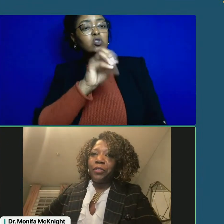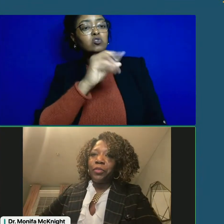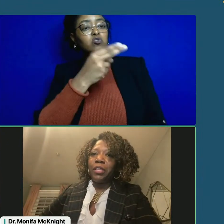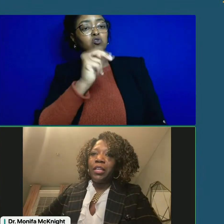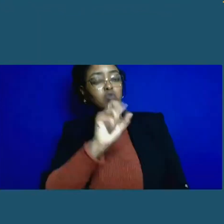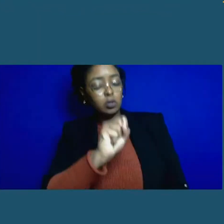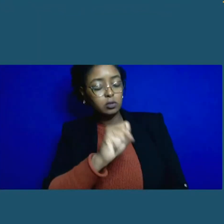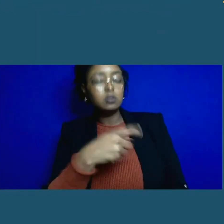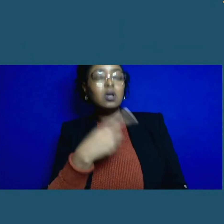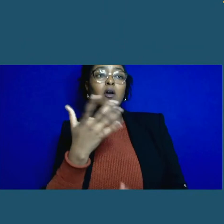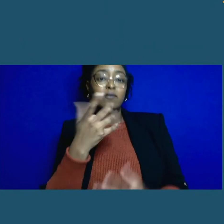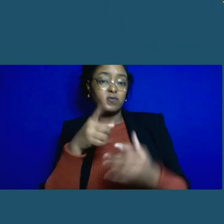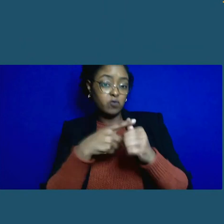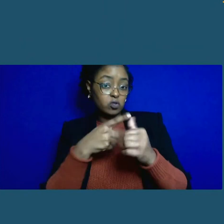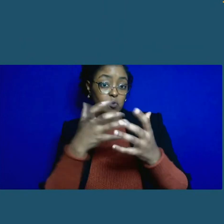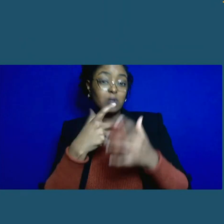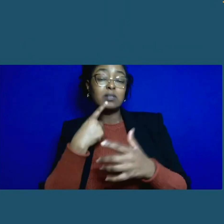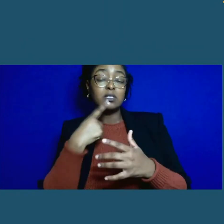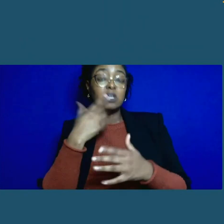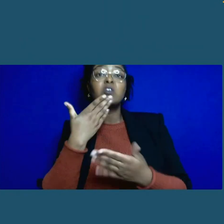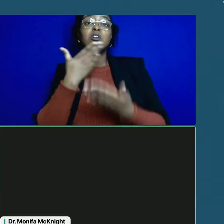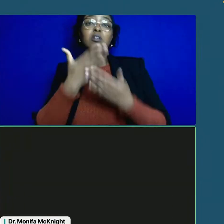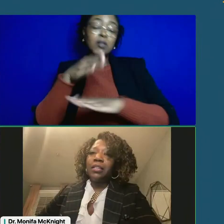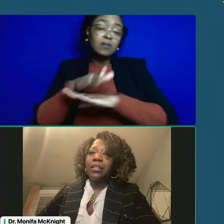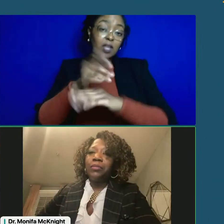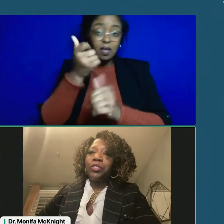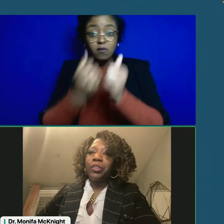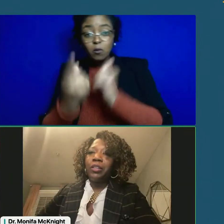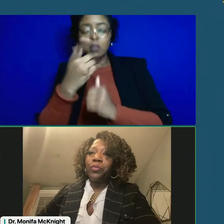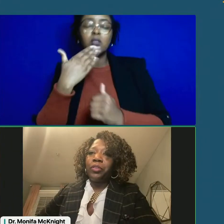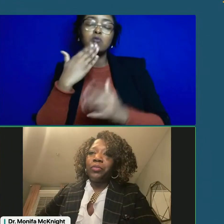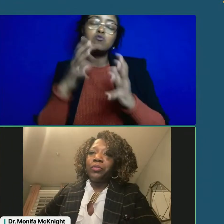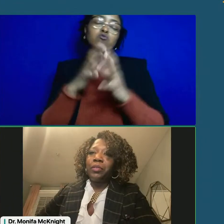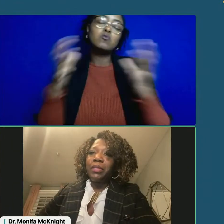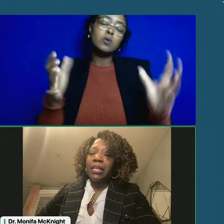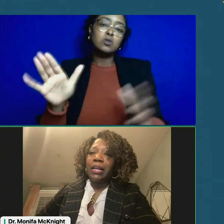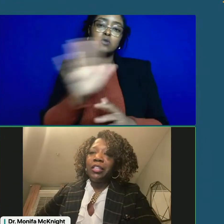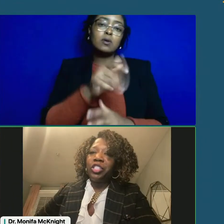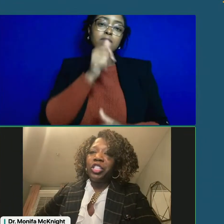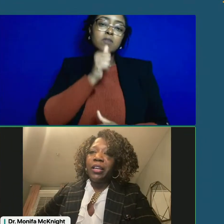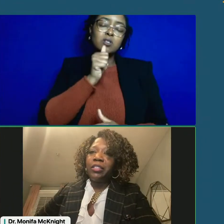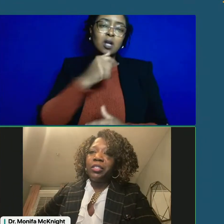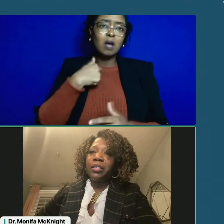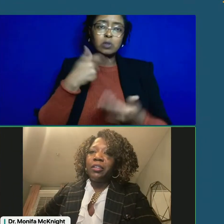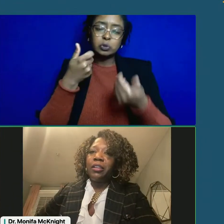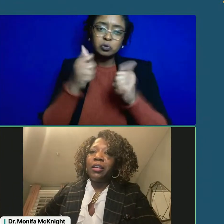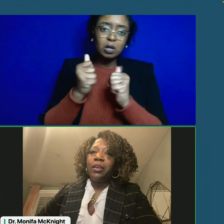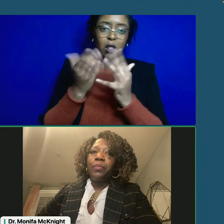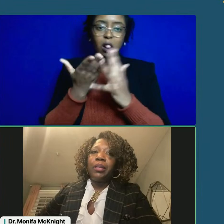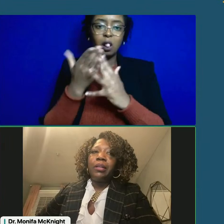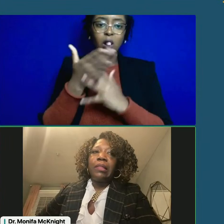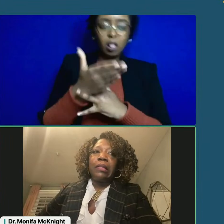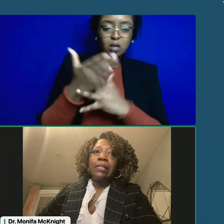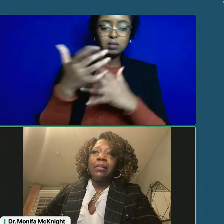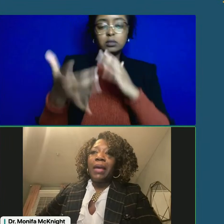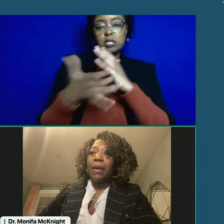Thank you, Mr Johns. And first of all I want to say good evening to everyone. Thank you